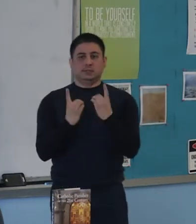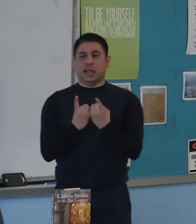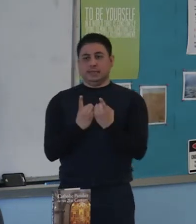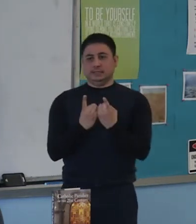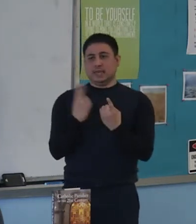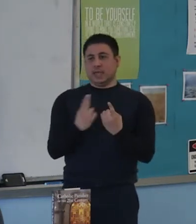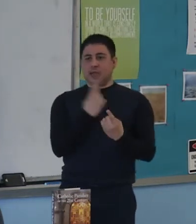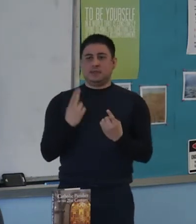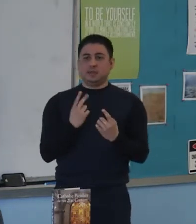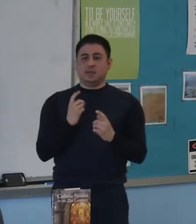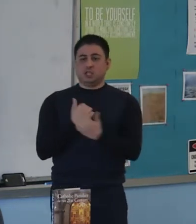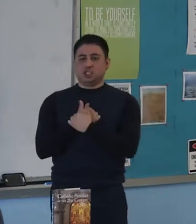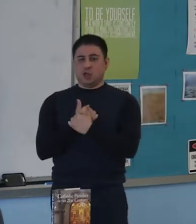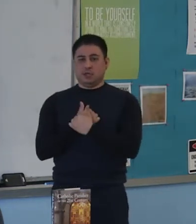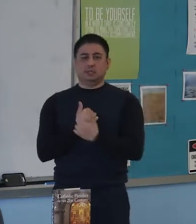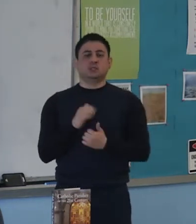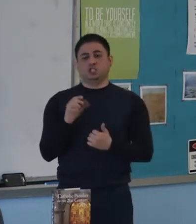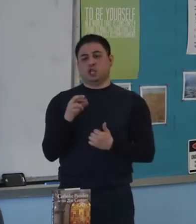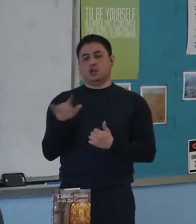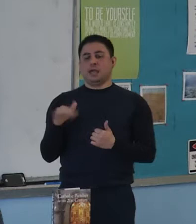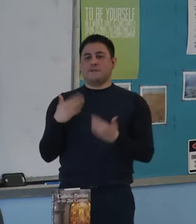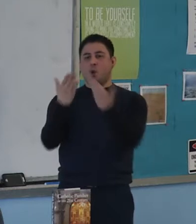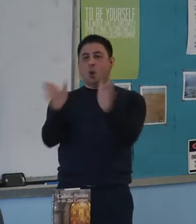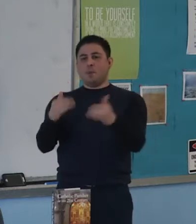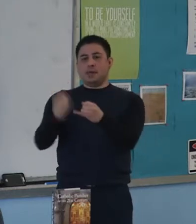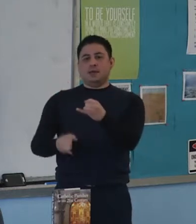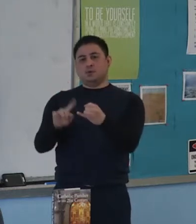Charities kind of an open-ended question, and so we're asking what are the